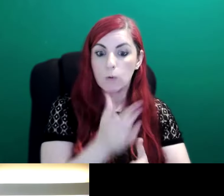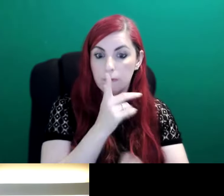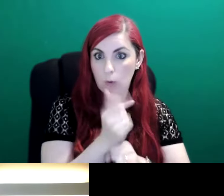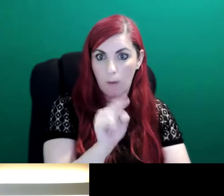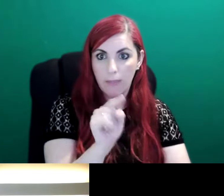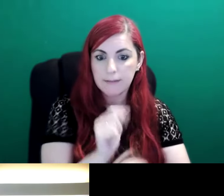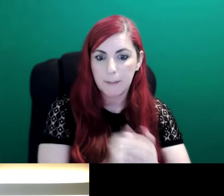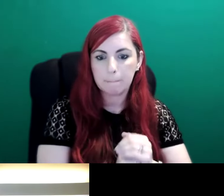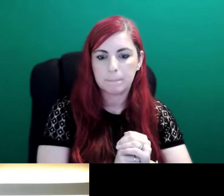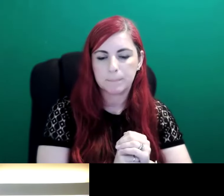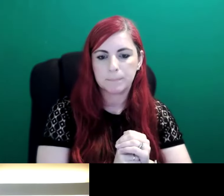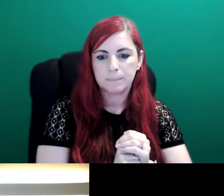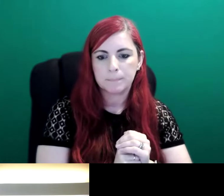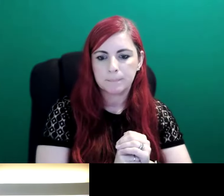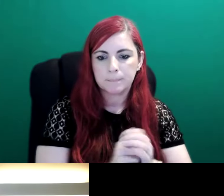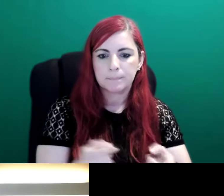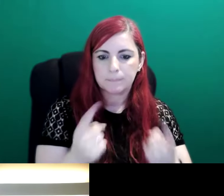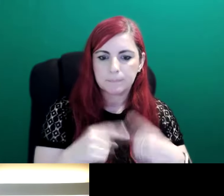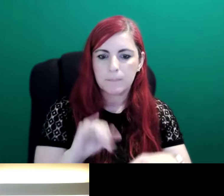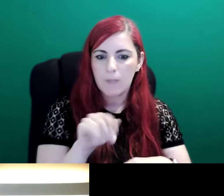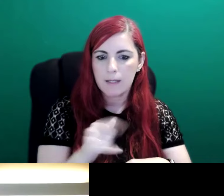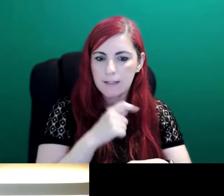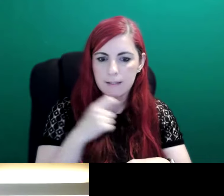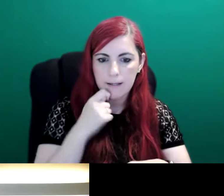Joanne Drum: And Billy says, Thank you. Billy, who's looked at up on Google, that